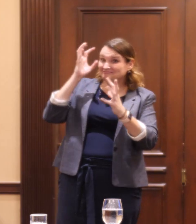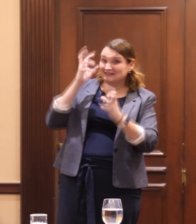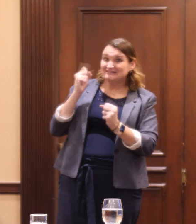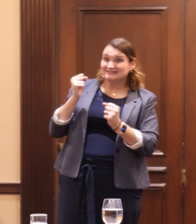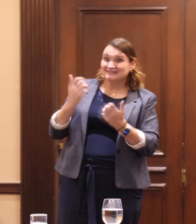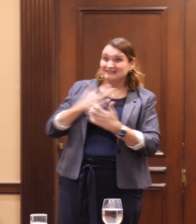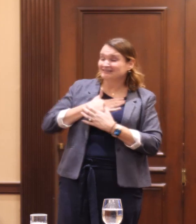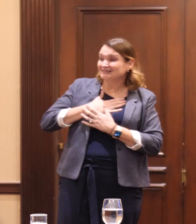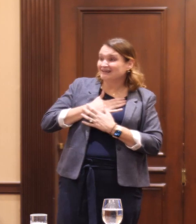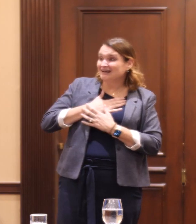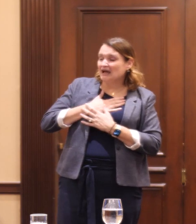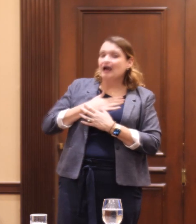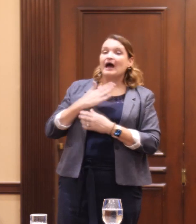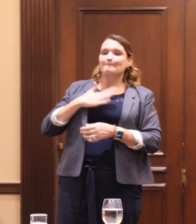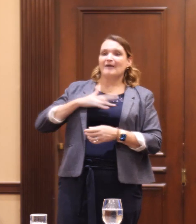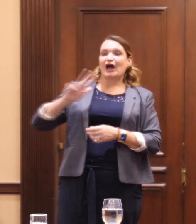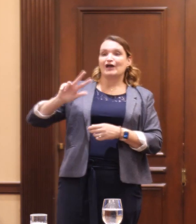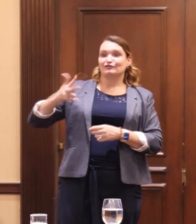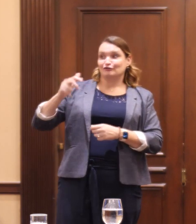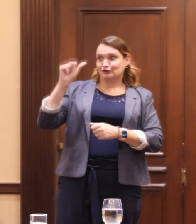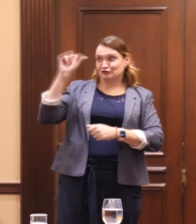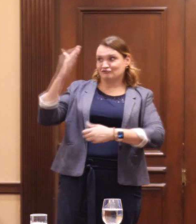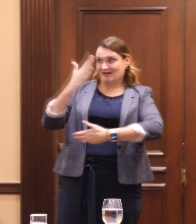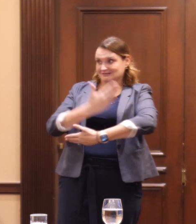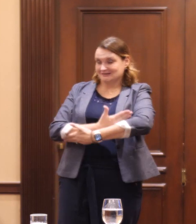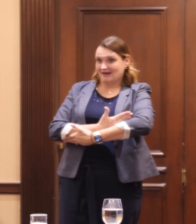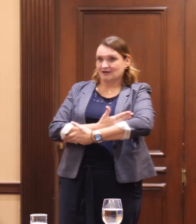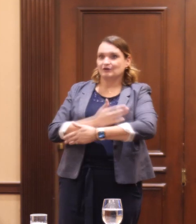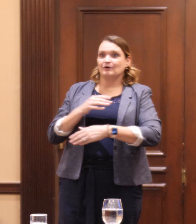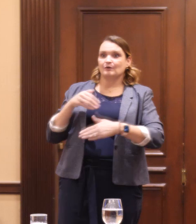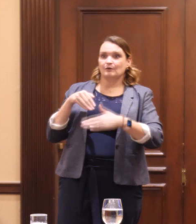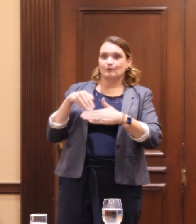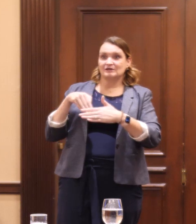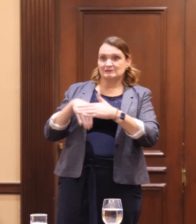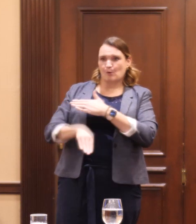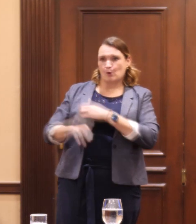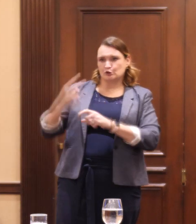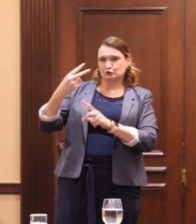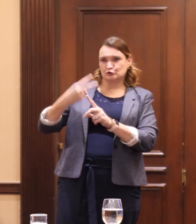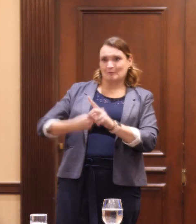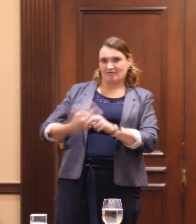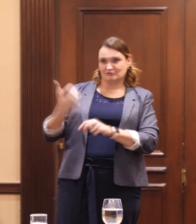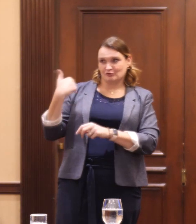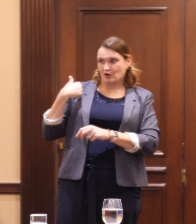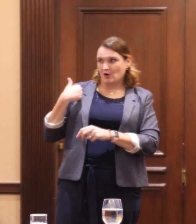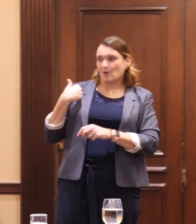My third grandson was born two and a half months ago. There were complications at birth